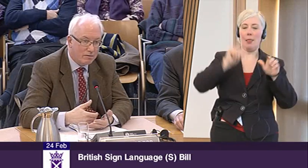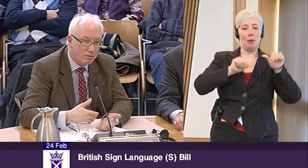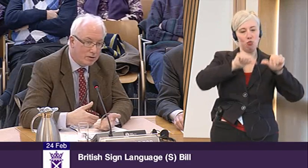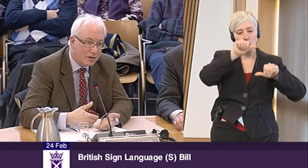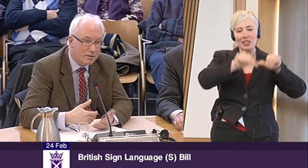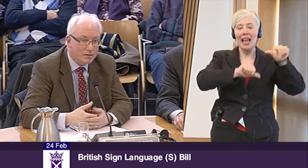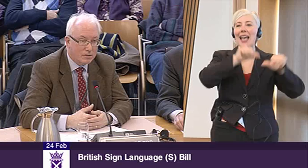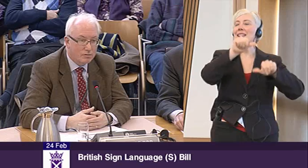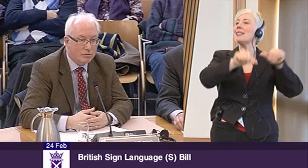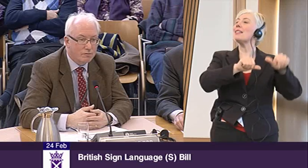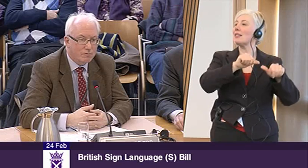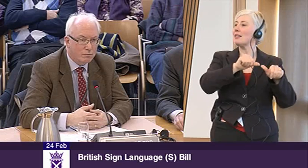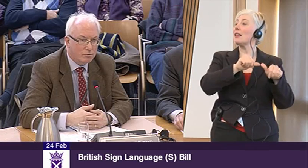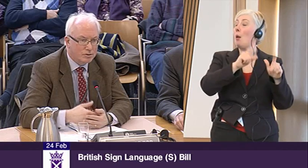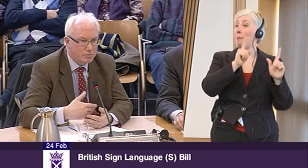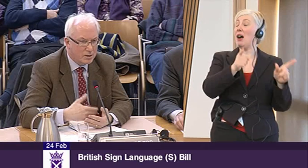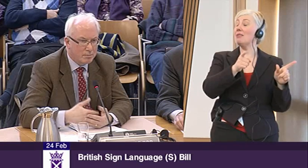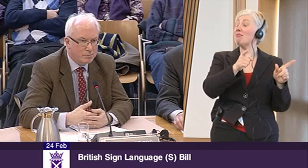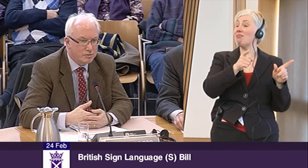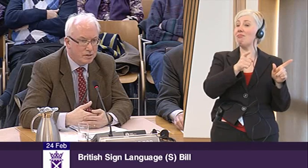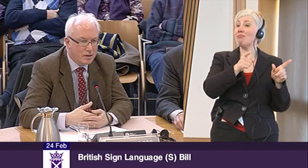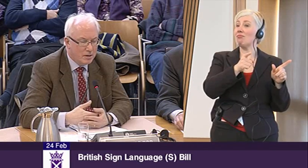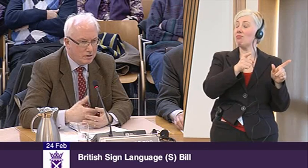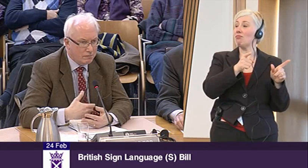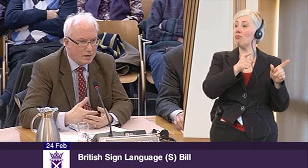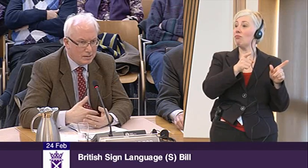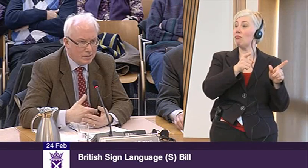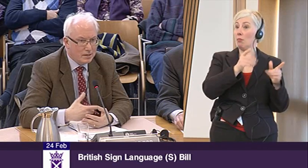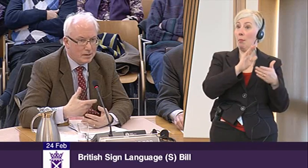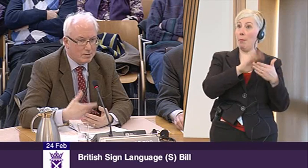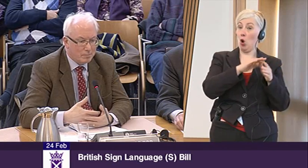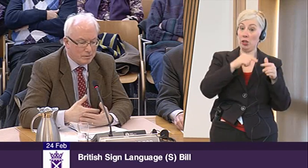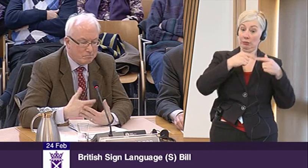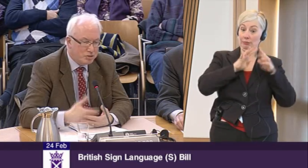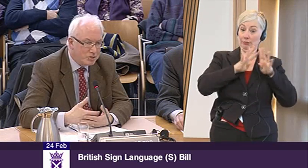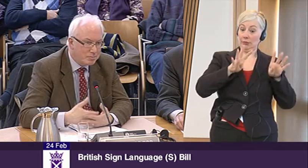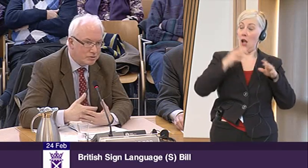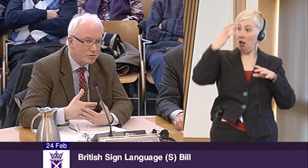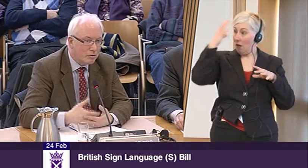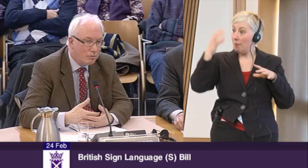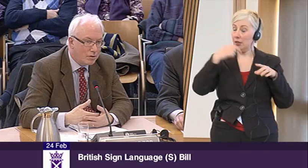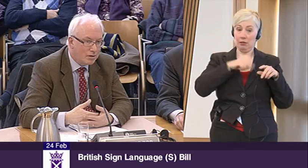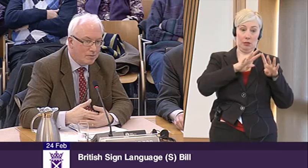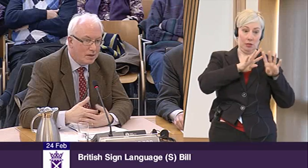have as a consequence of the support that they get from the Government and the board.